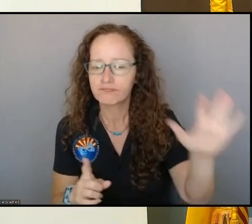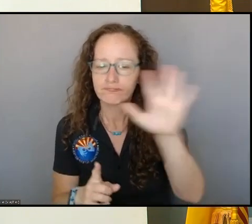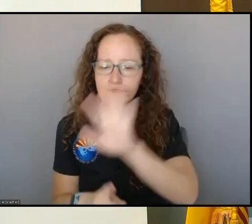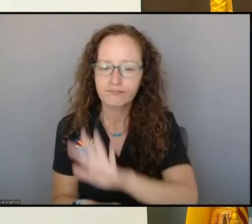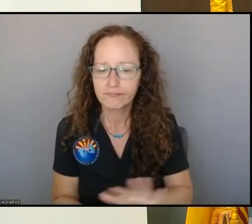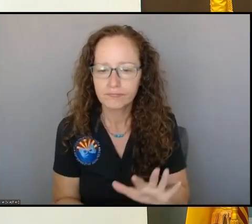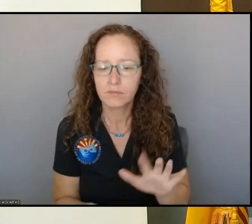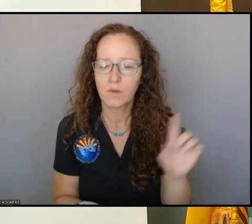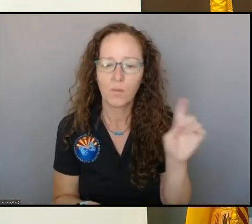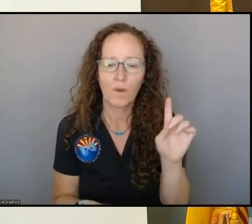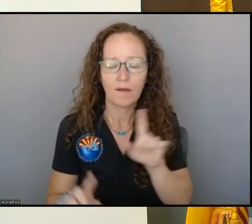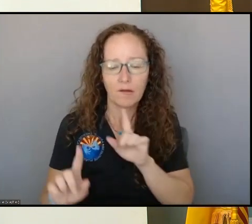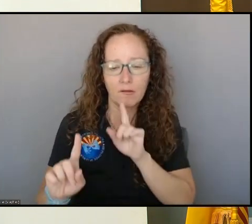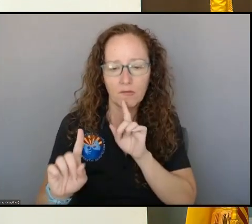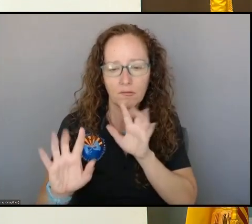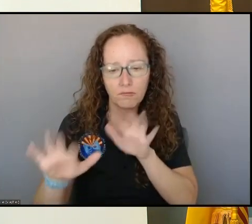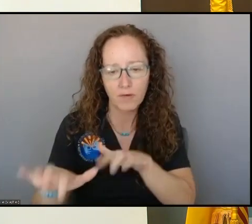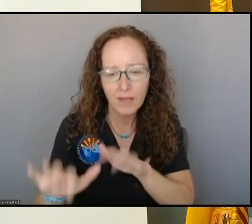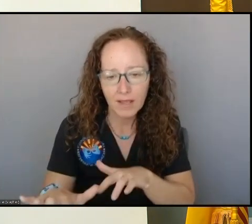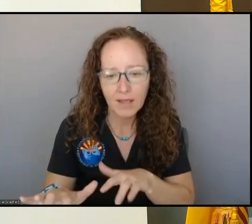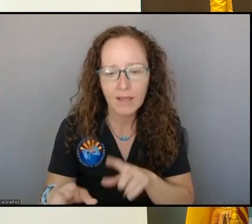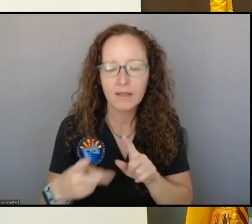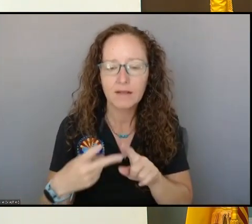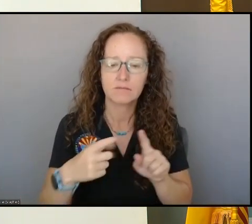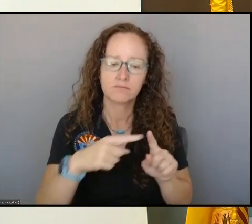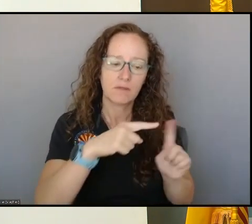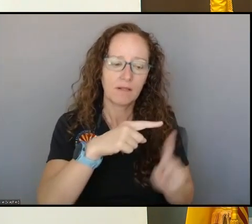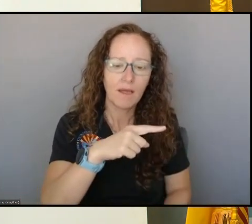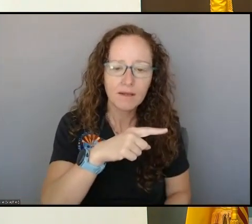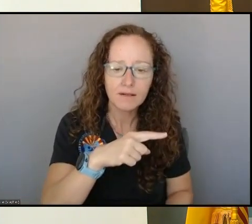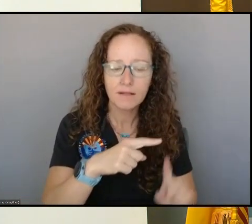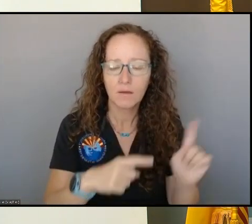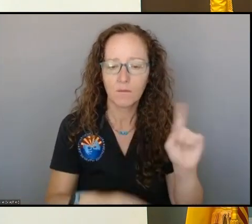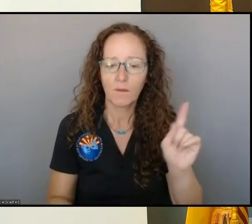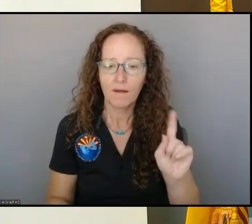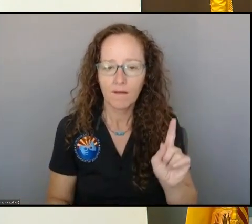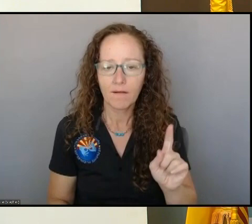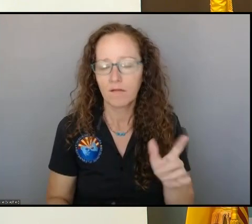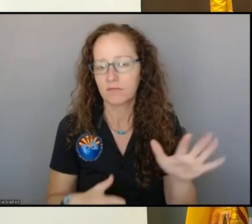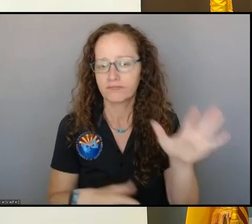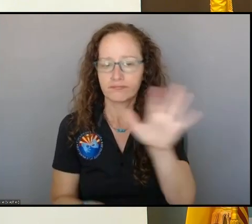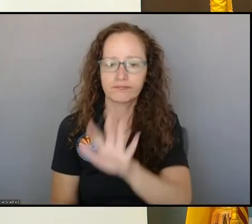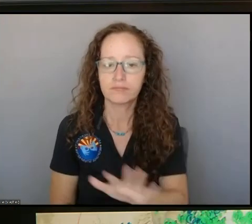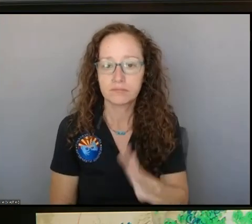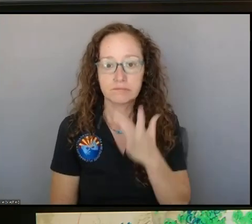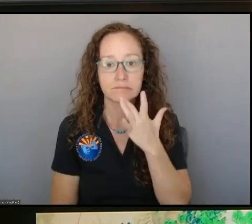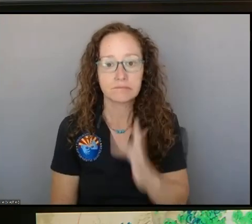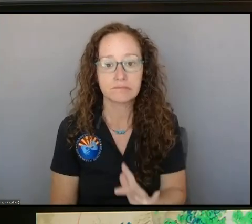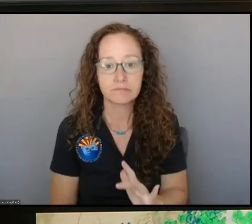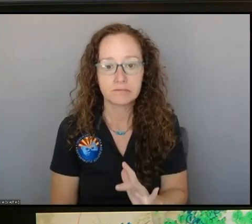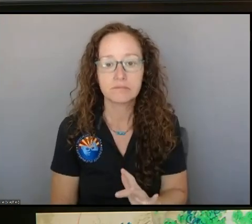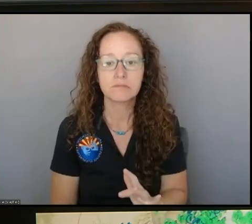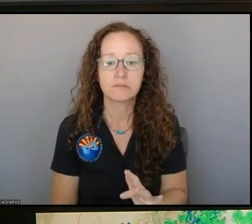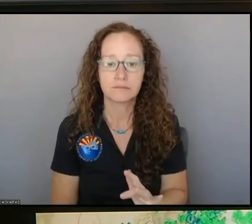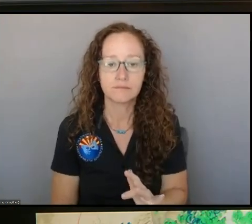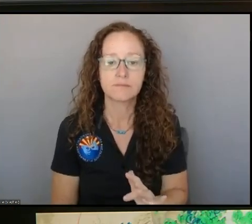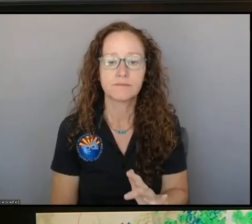happened, and then the lightning across the area. We're really fortunate to be able to overlay the perimeters of the fires.